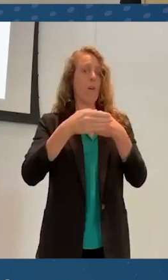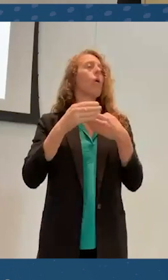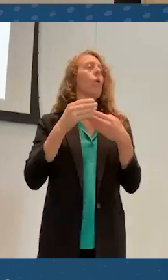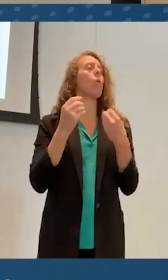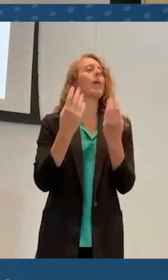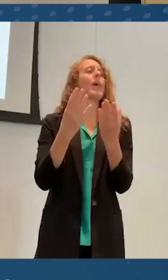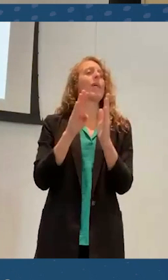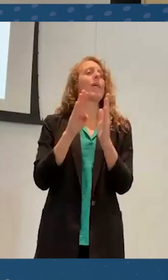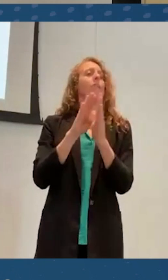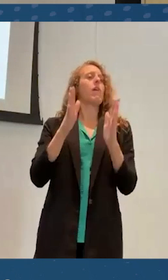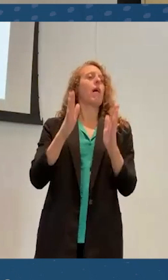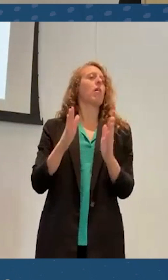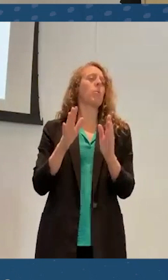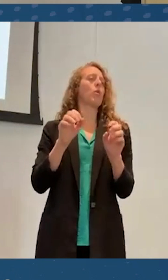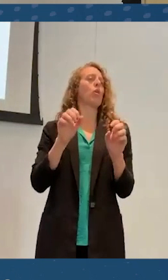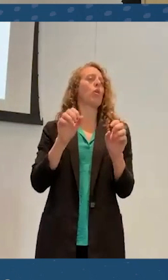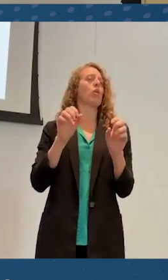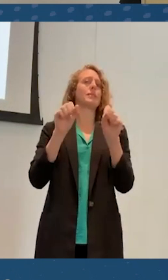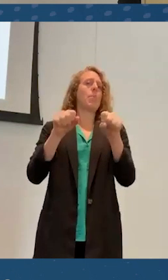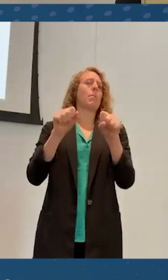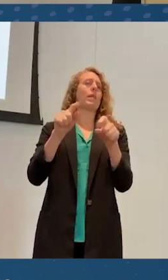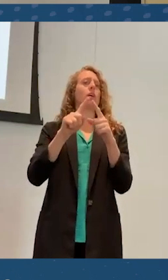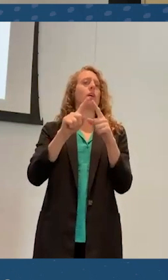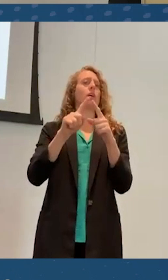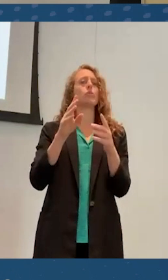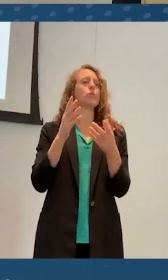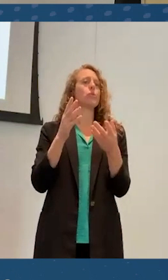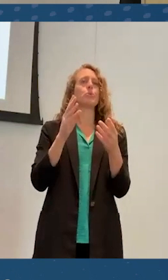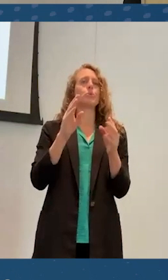and offset, and place the subtitles in other positions around the speaker.